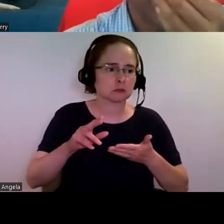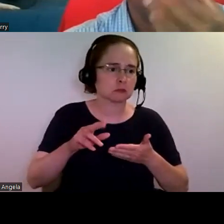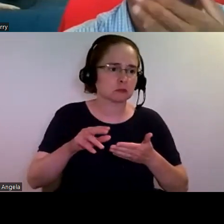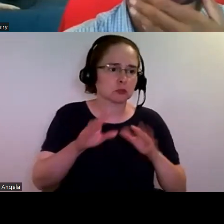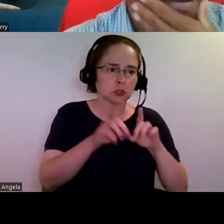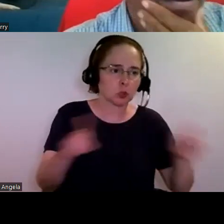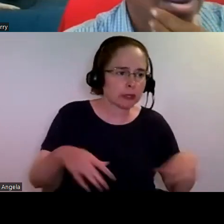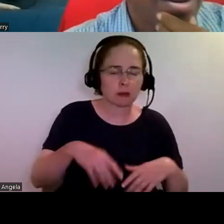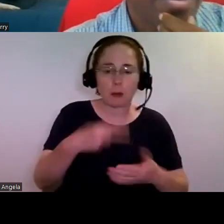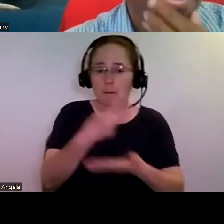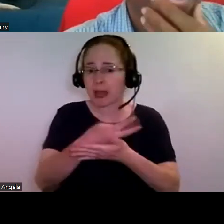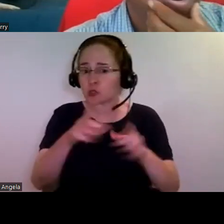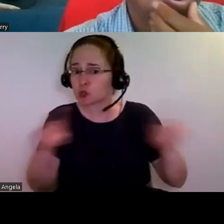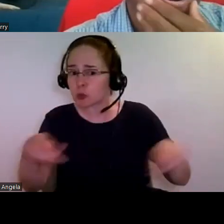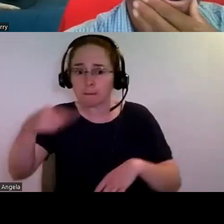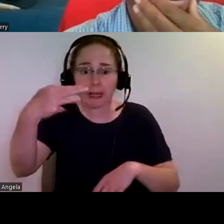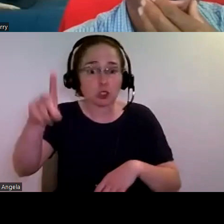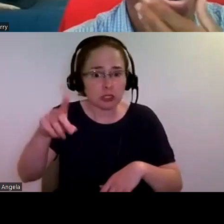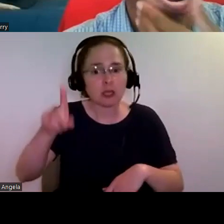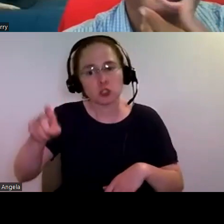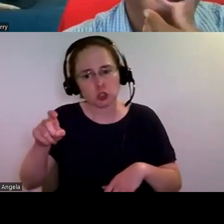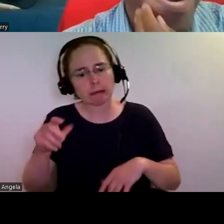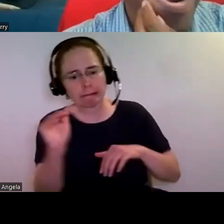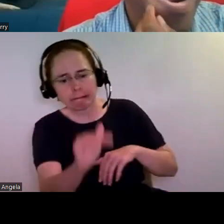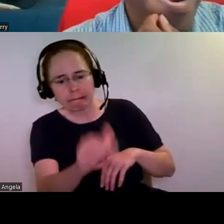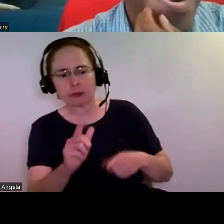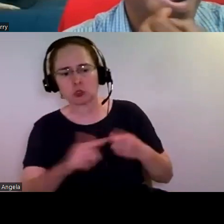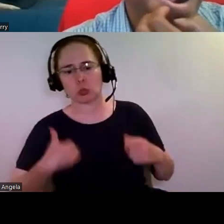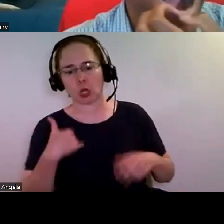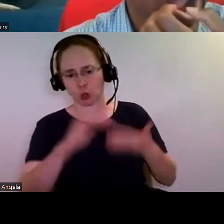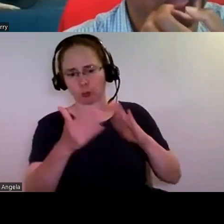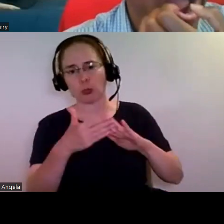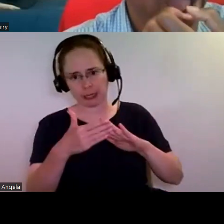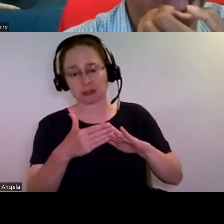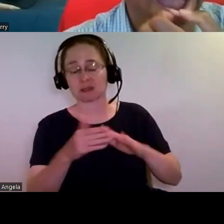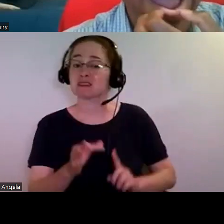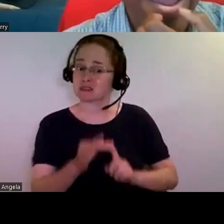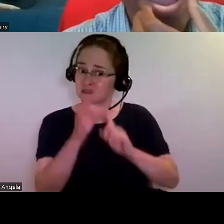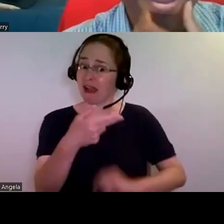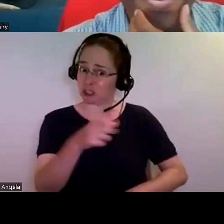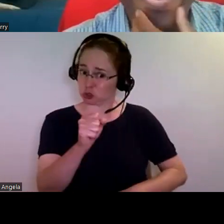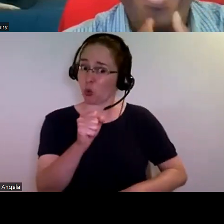to start reaching out to younger communities. And specifically high schoolers and undergraduates,